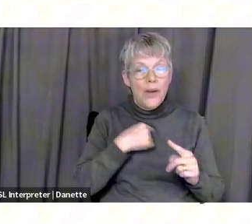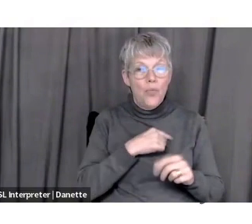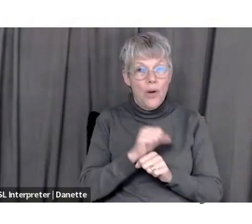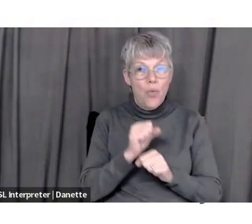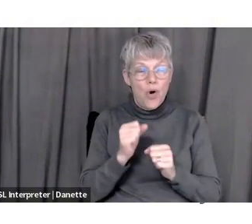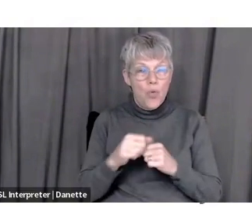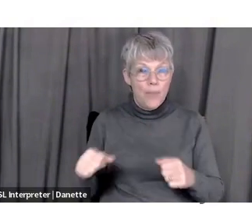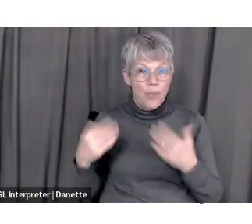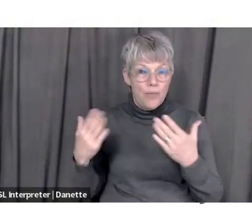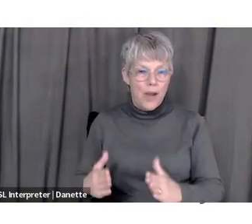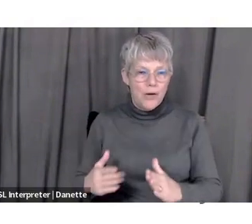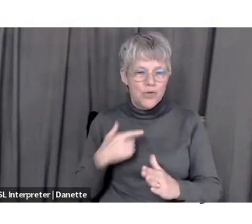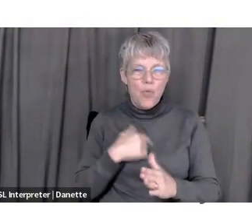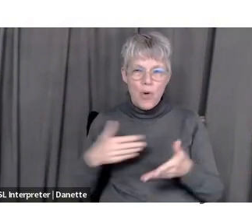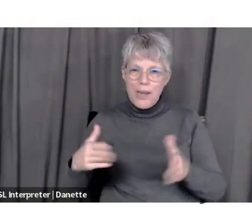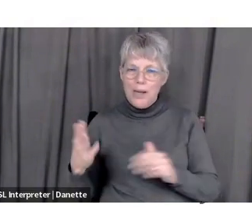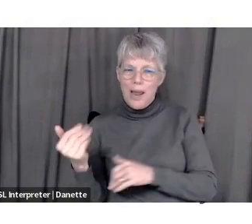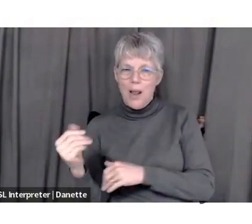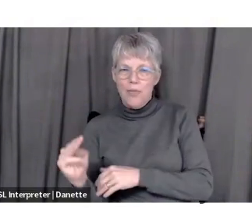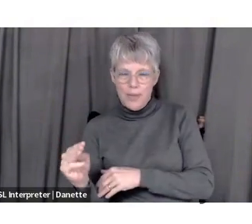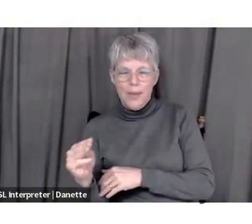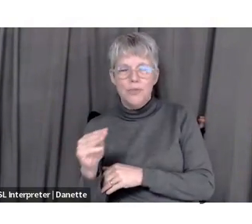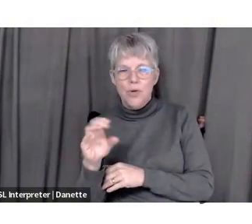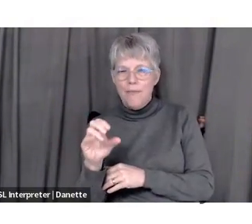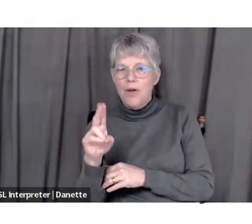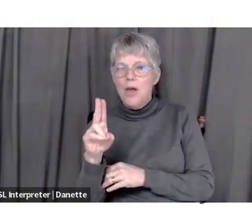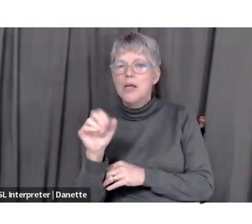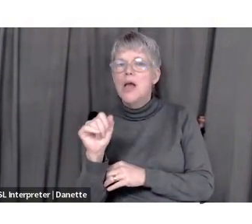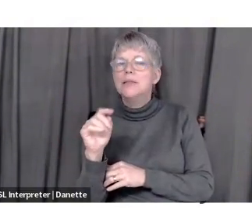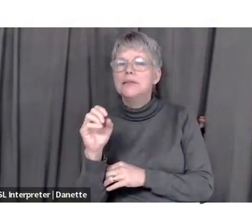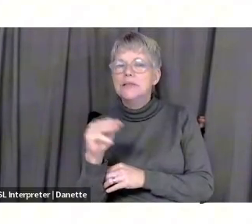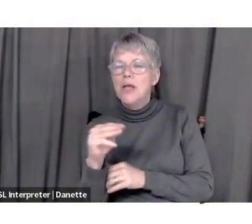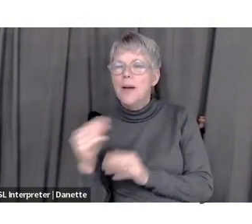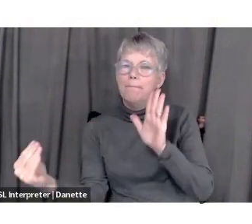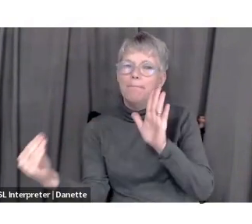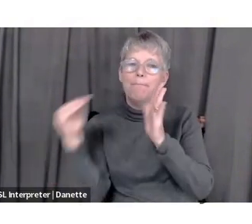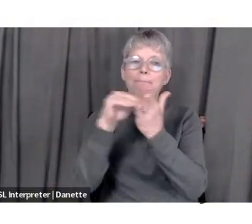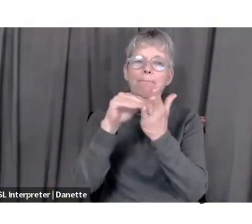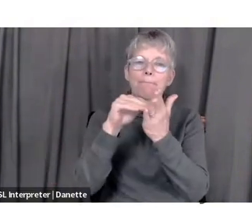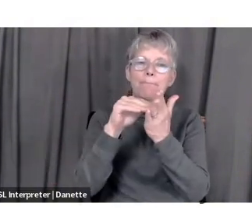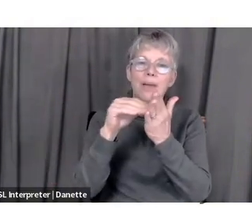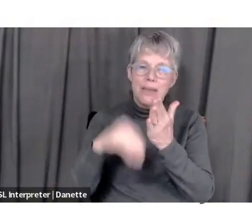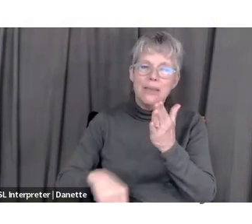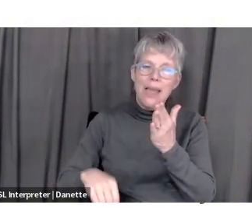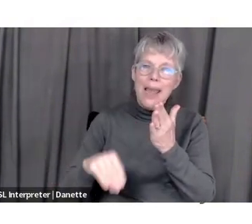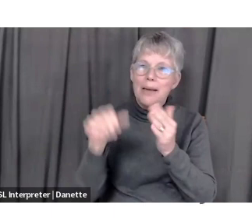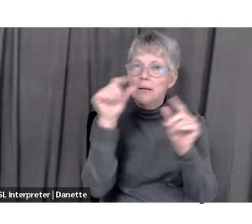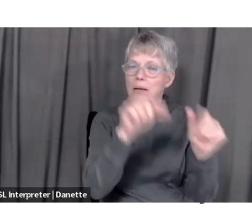We, when we work with providers, we also do allow them to add custom resources here and we can even pin them at the top.